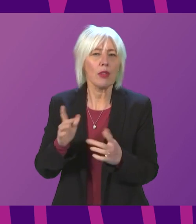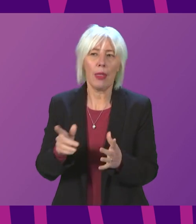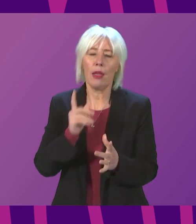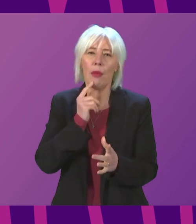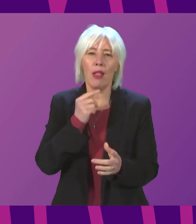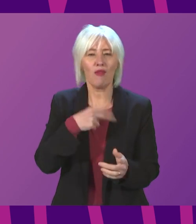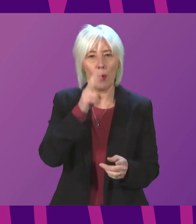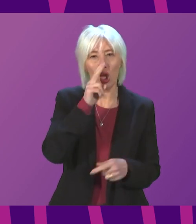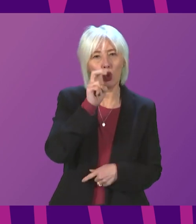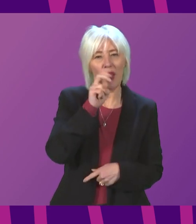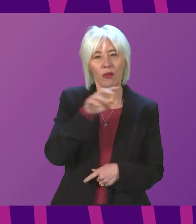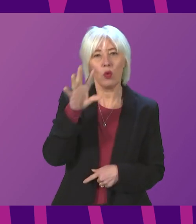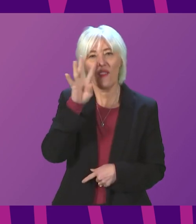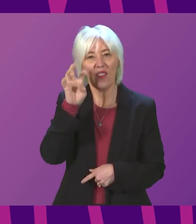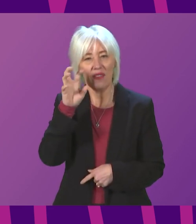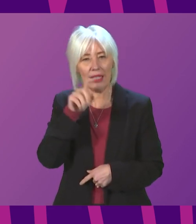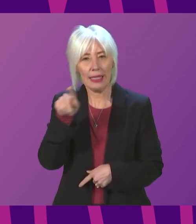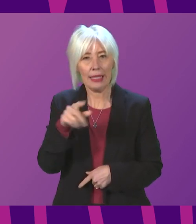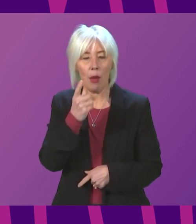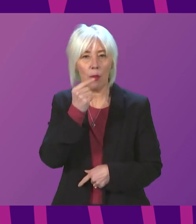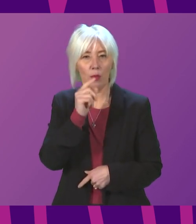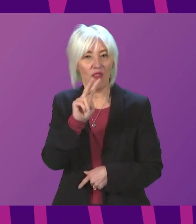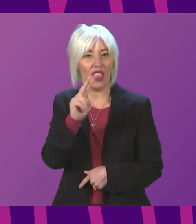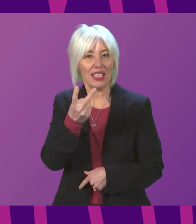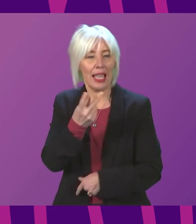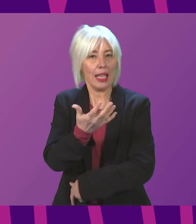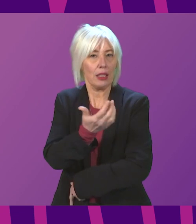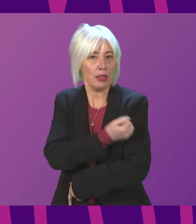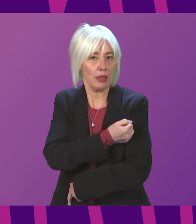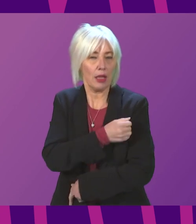age group who are eligible for a second dose of vaccination come forward to take that up.